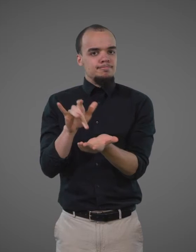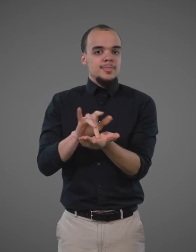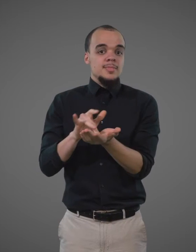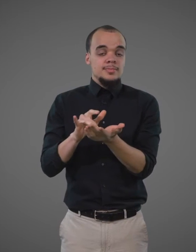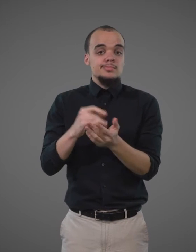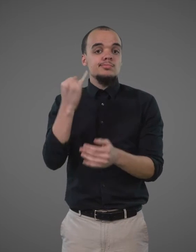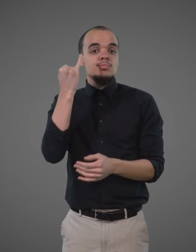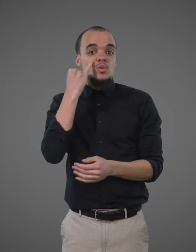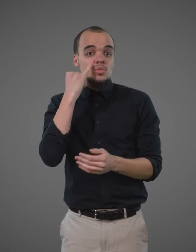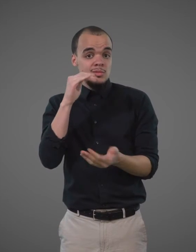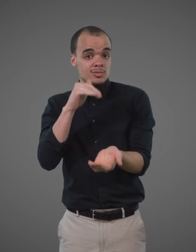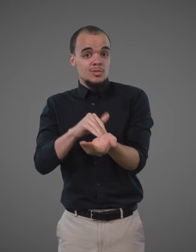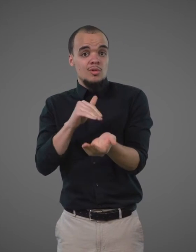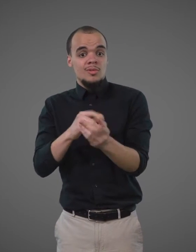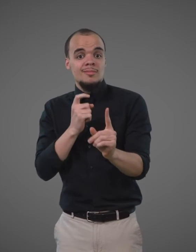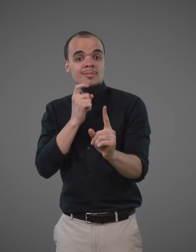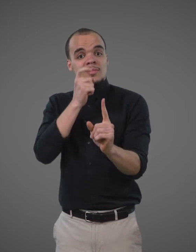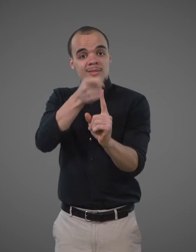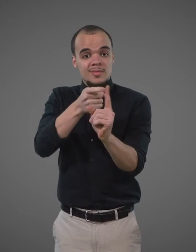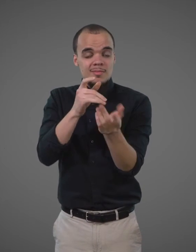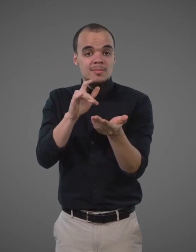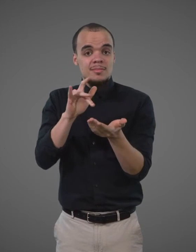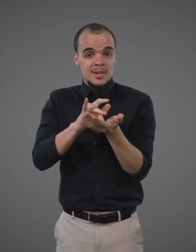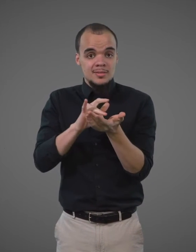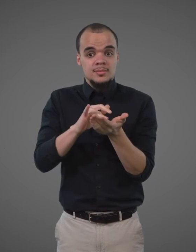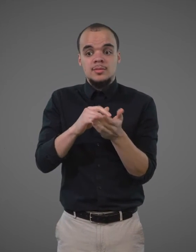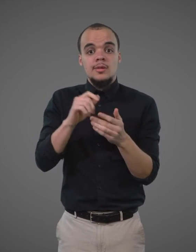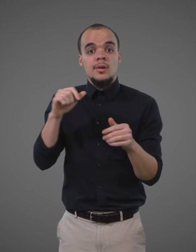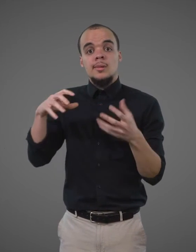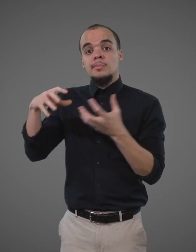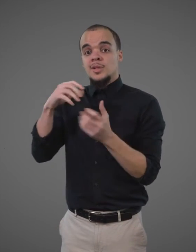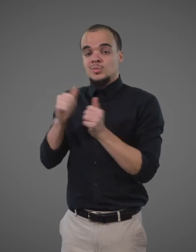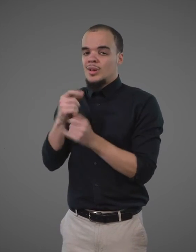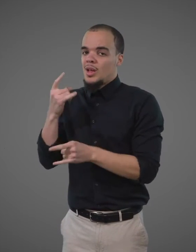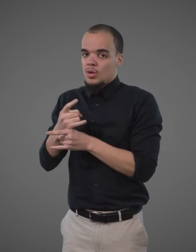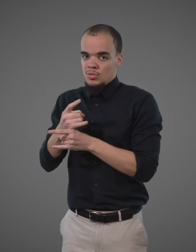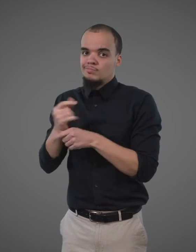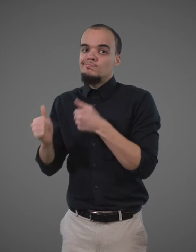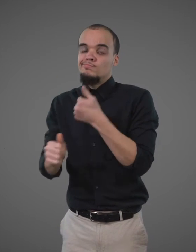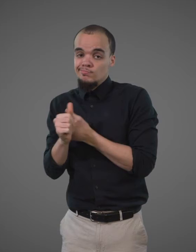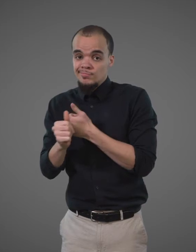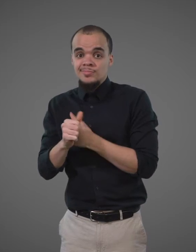If you take a prescription medication and you drink they might not mix well and that can be dangerous.